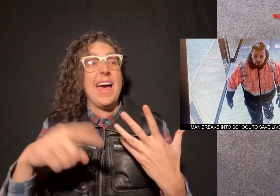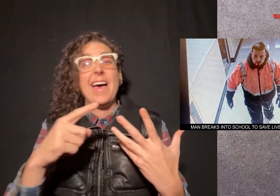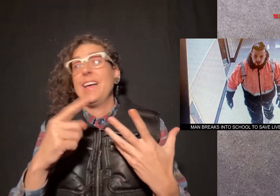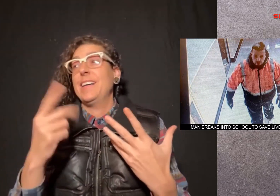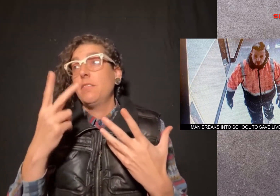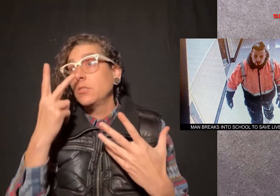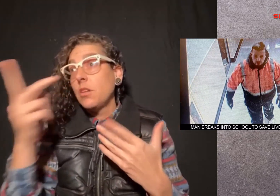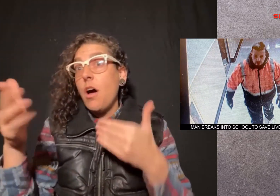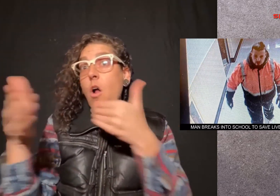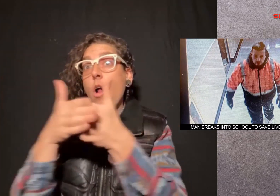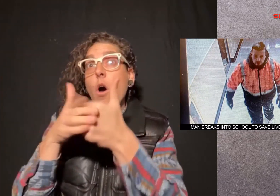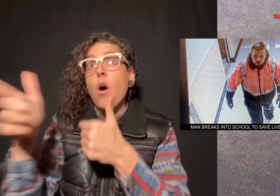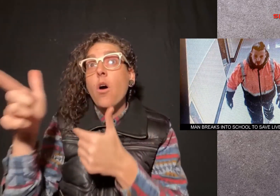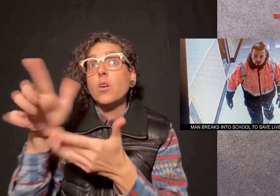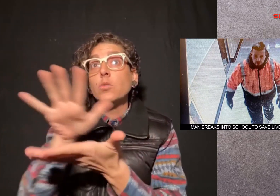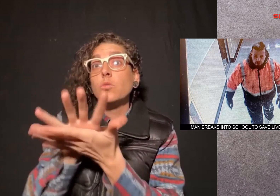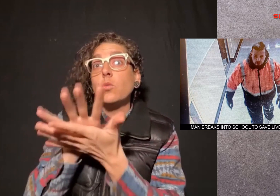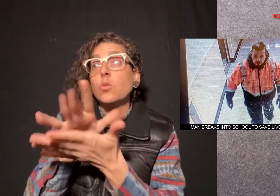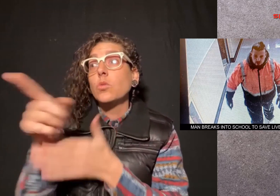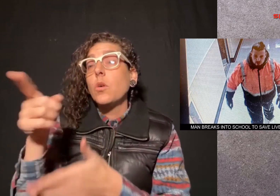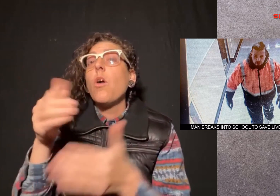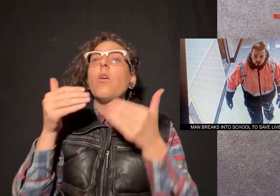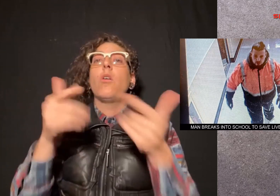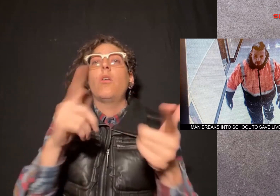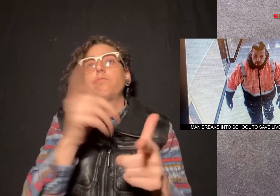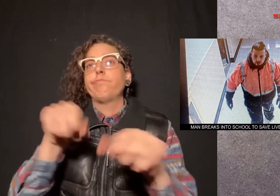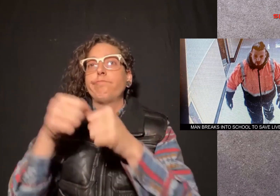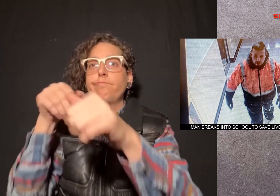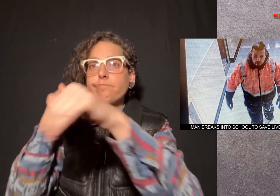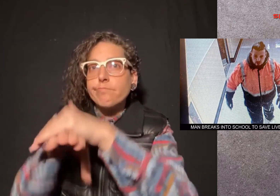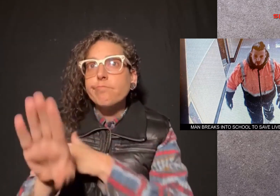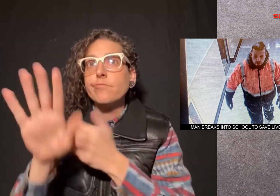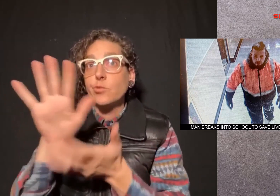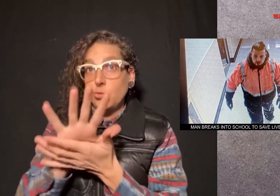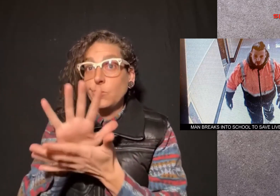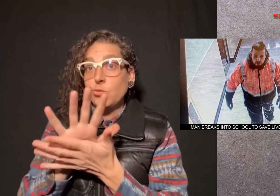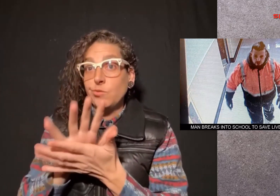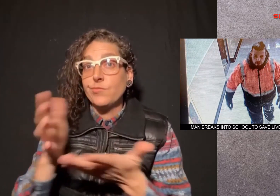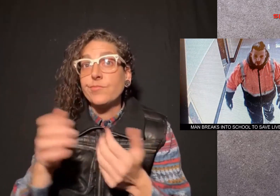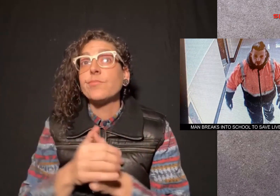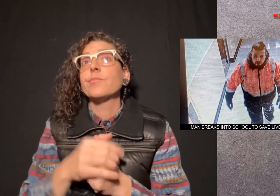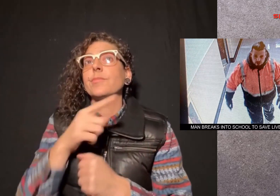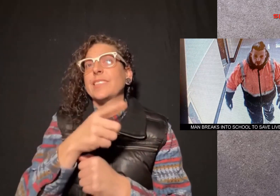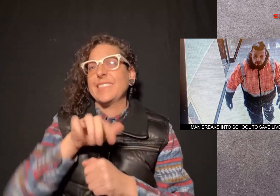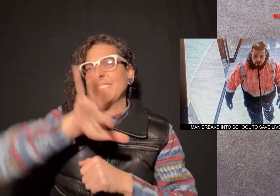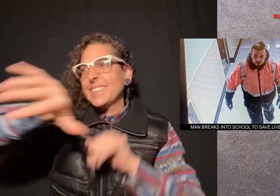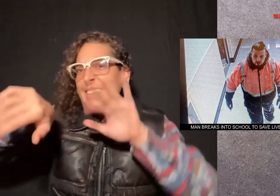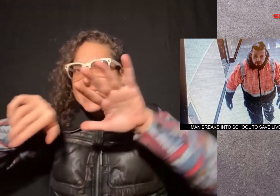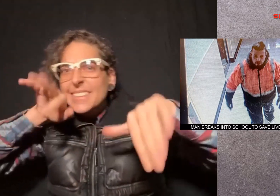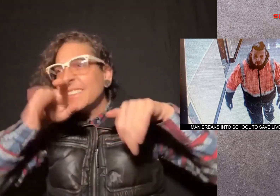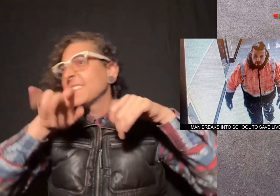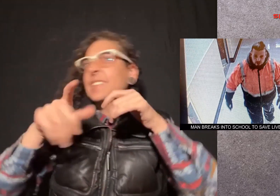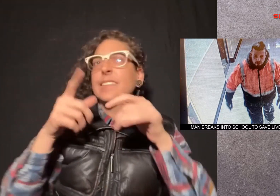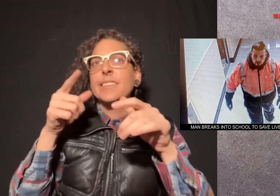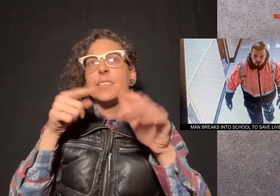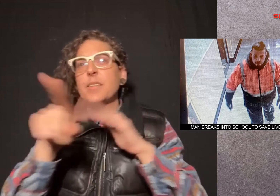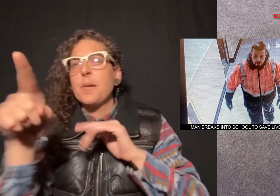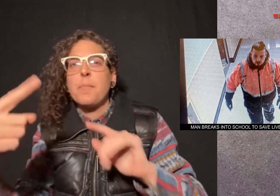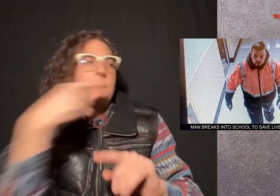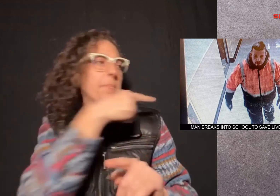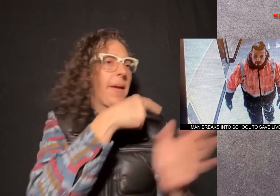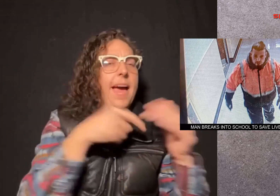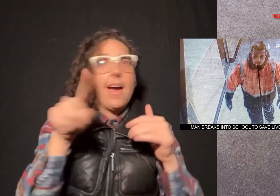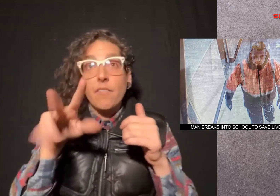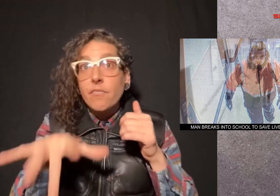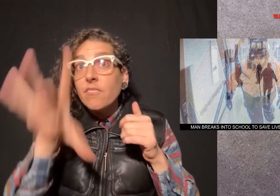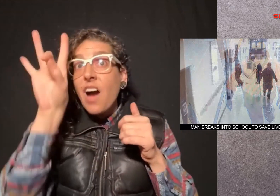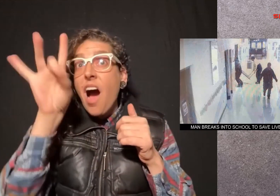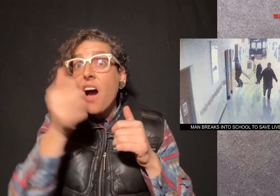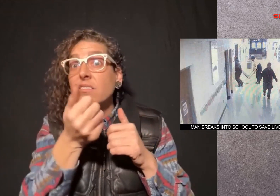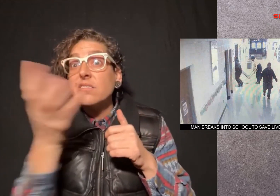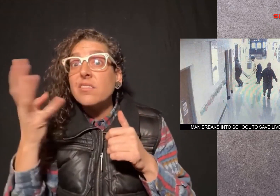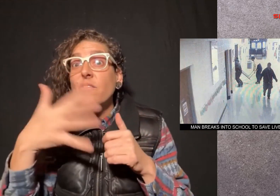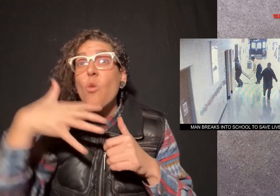school and broke in he then ventured back out and found several other older people who